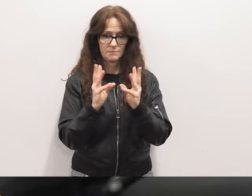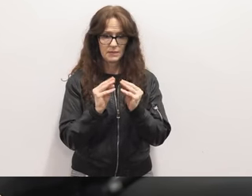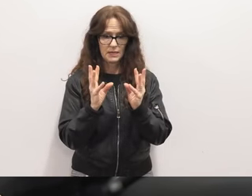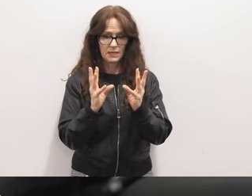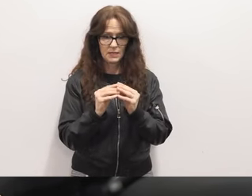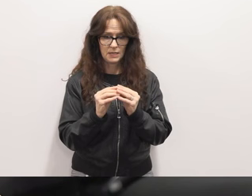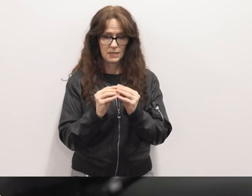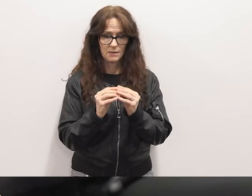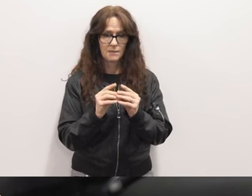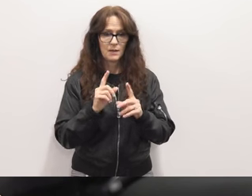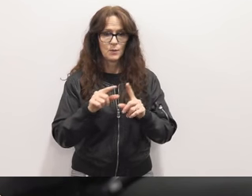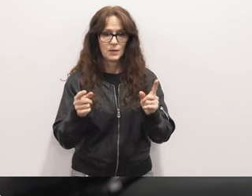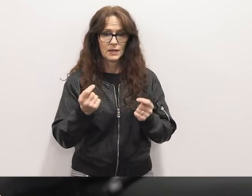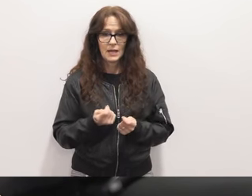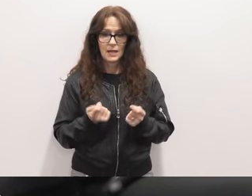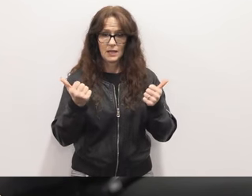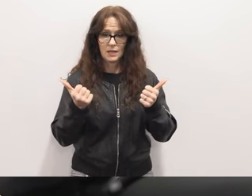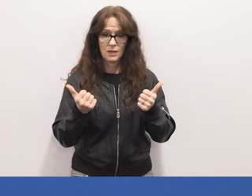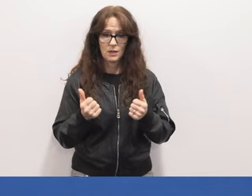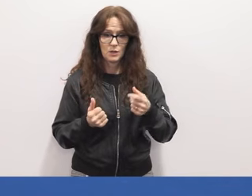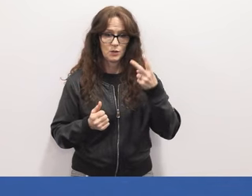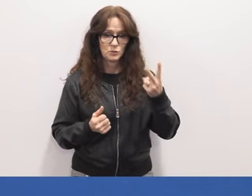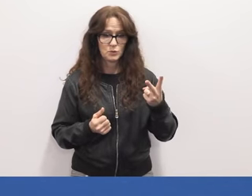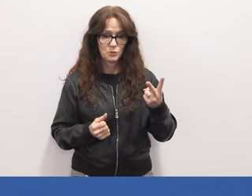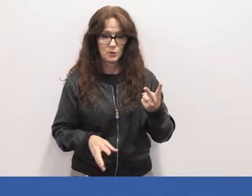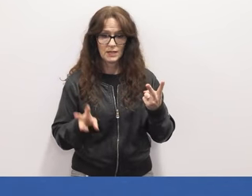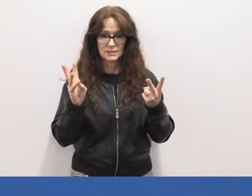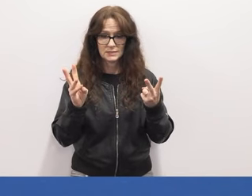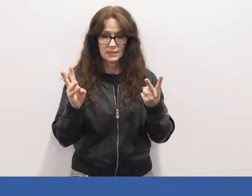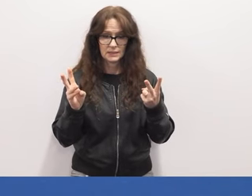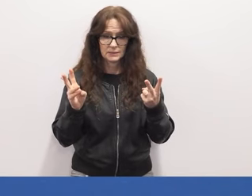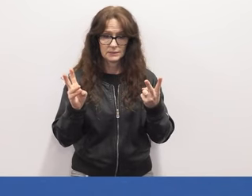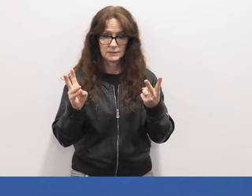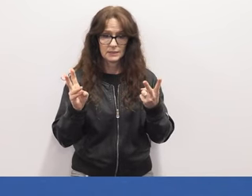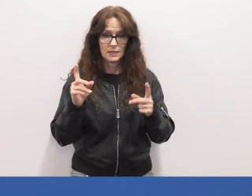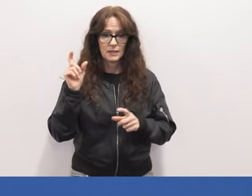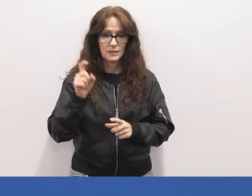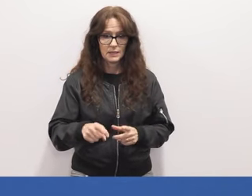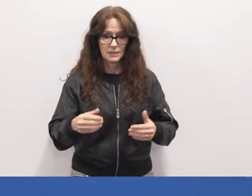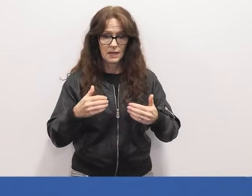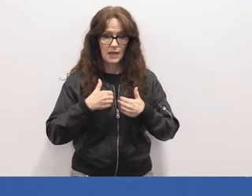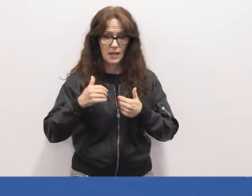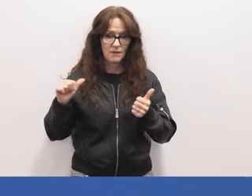that we can eliminate goals two and six, but that we need to have a follow-up meeting